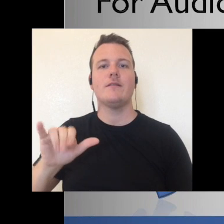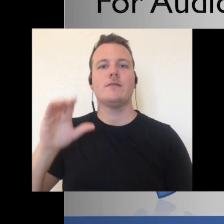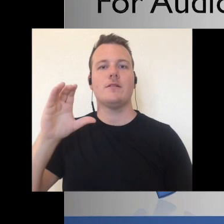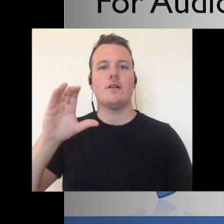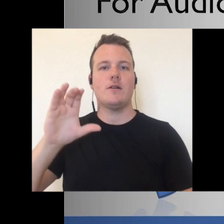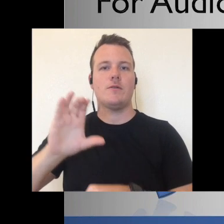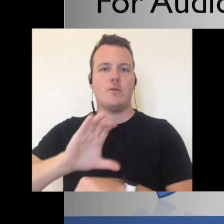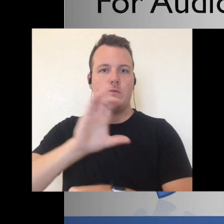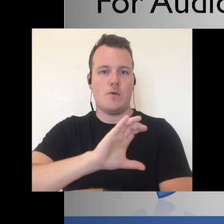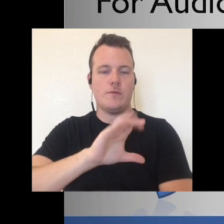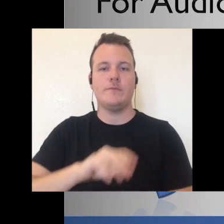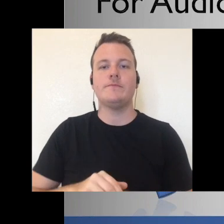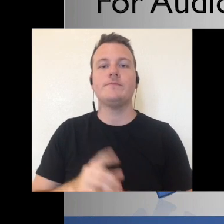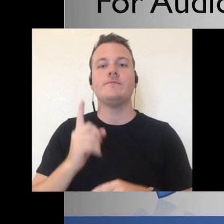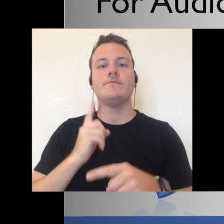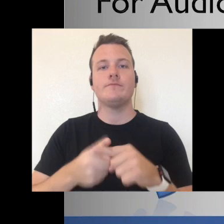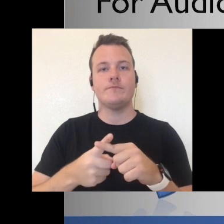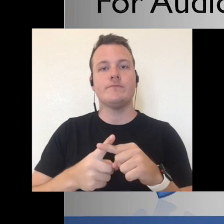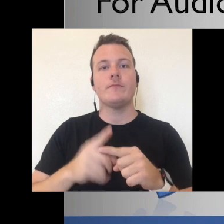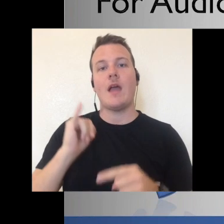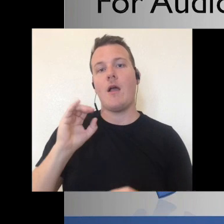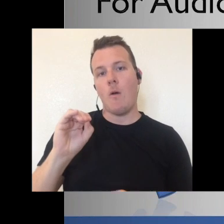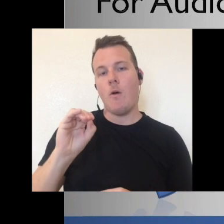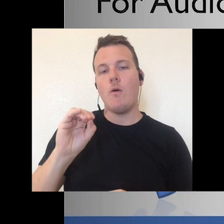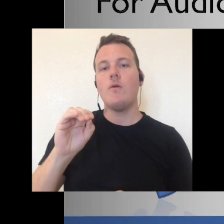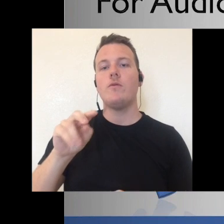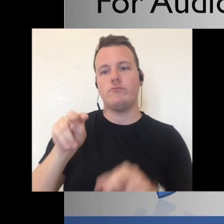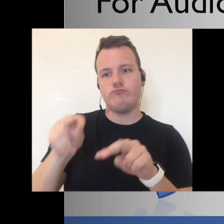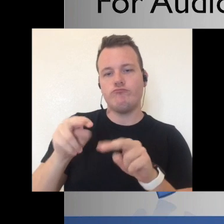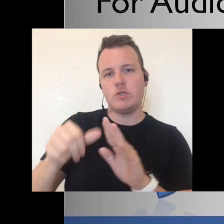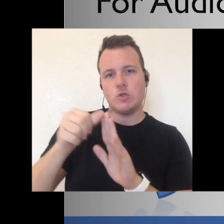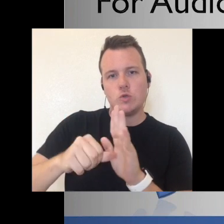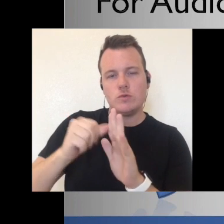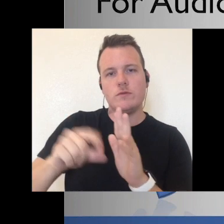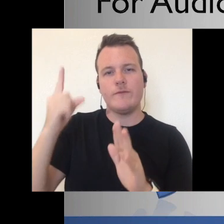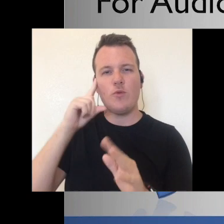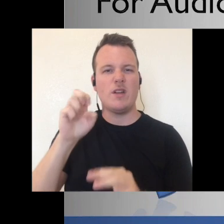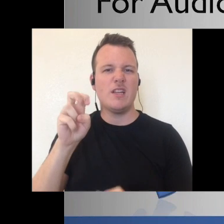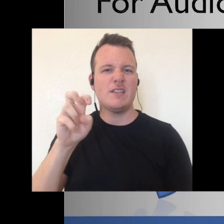operative- operative monitoring for otolaryngologists and federal surgeons